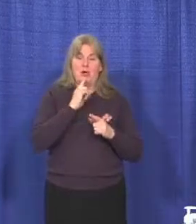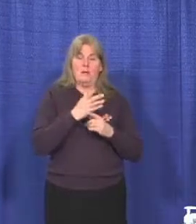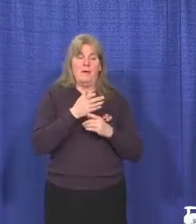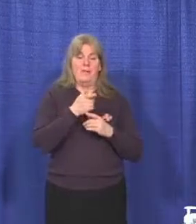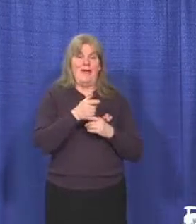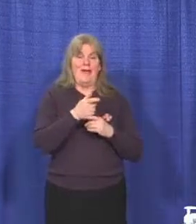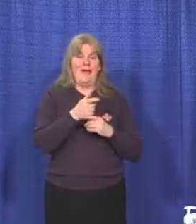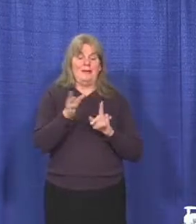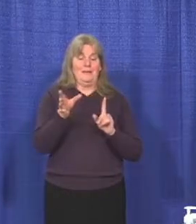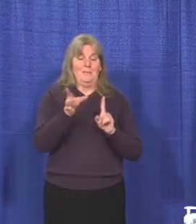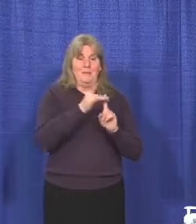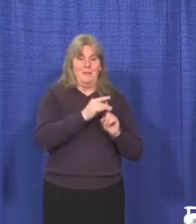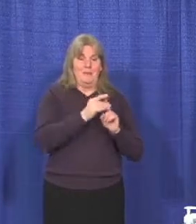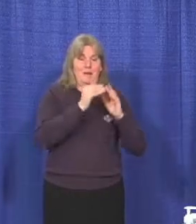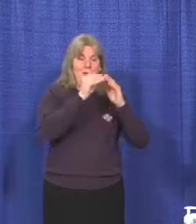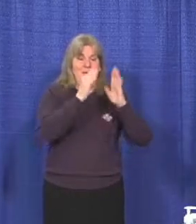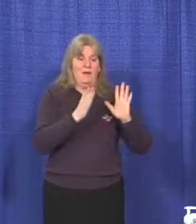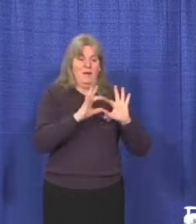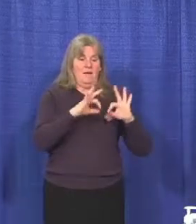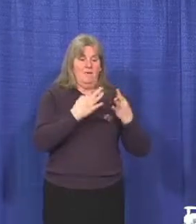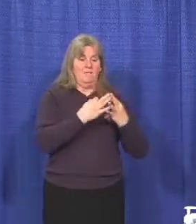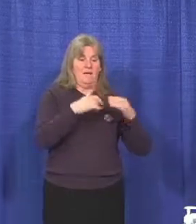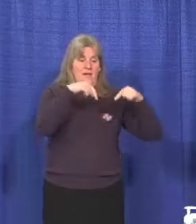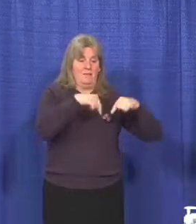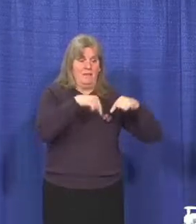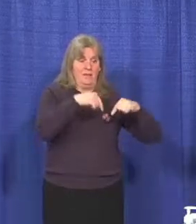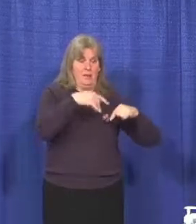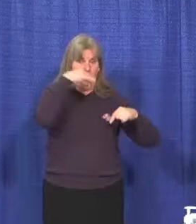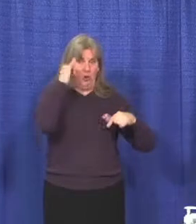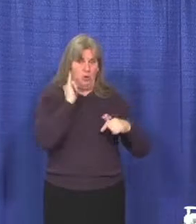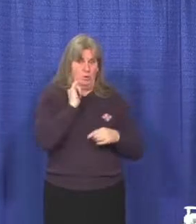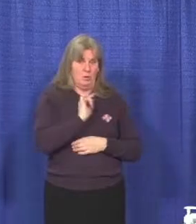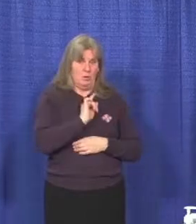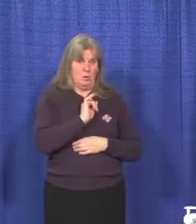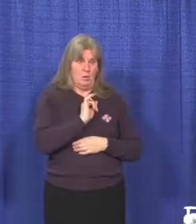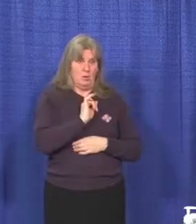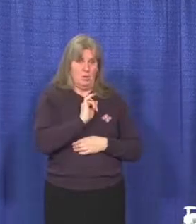I appreciate the information but since it is a family cluster where are they located in the